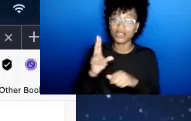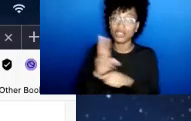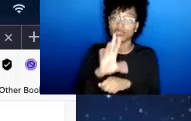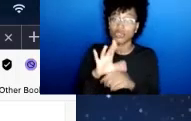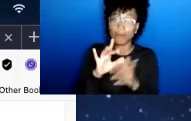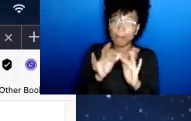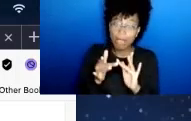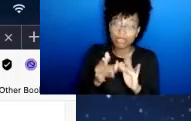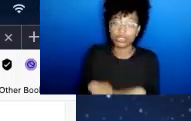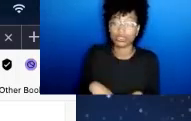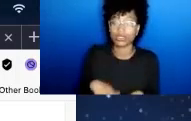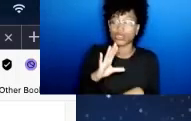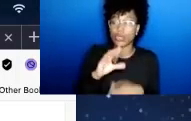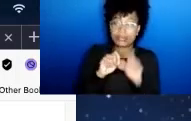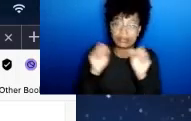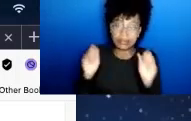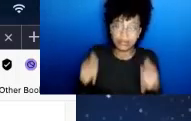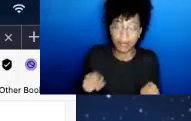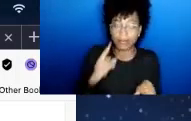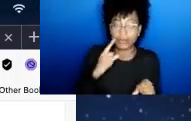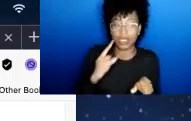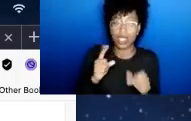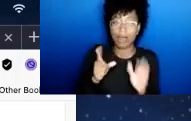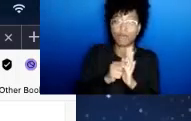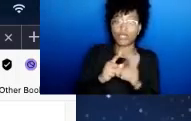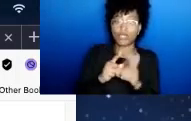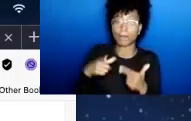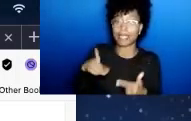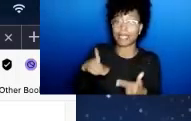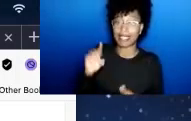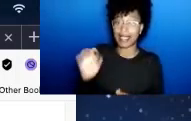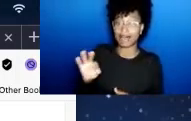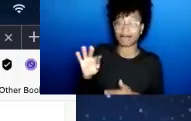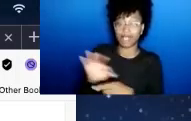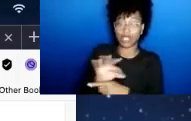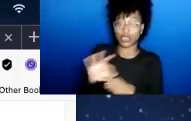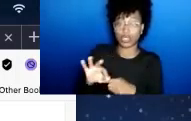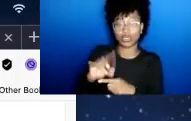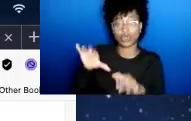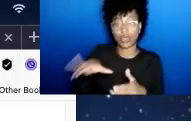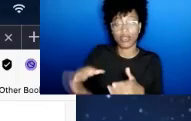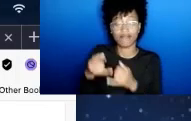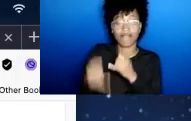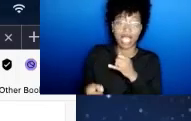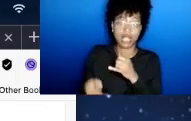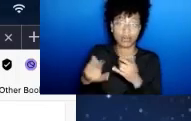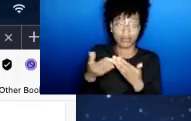systems print to PDF function to then do the final step of converting it to a real PDF.